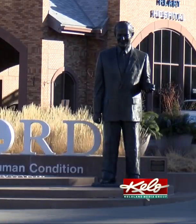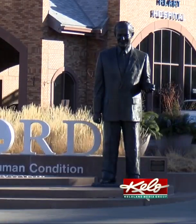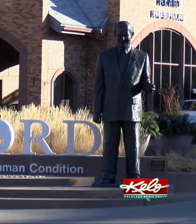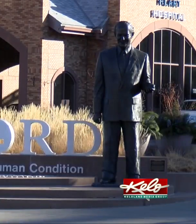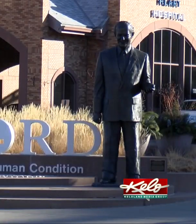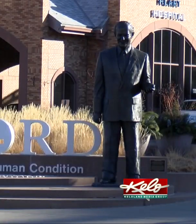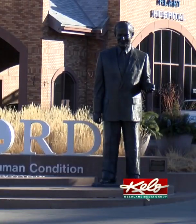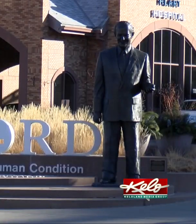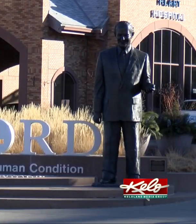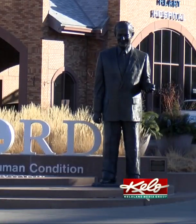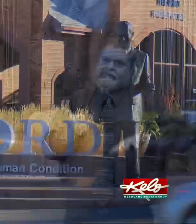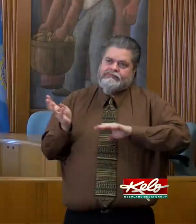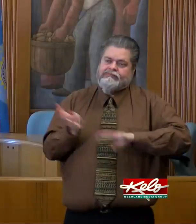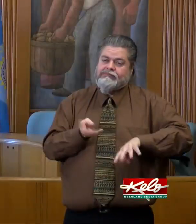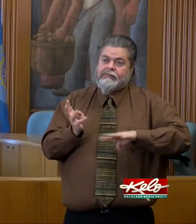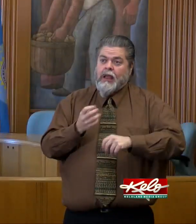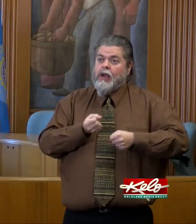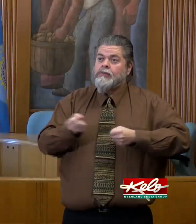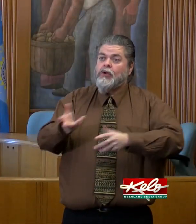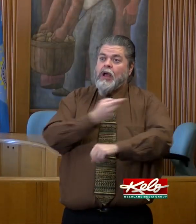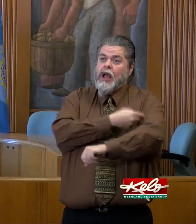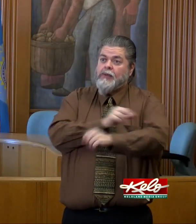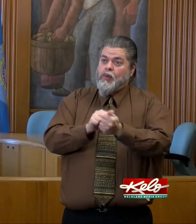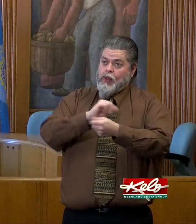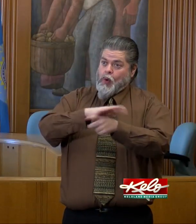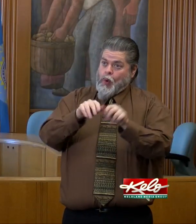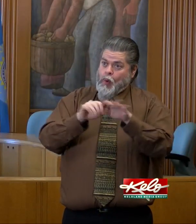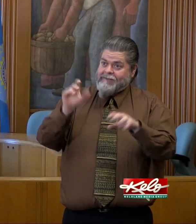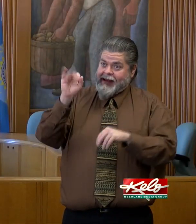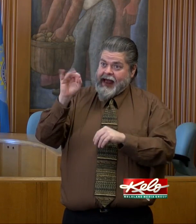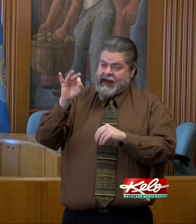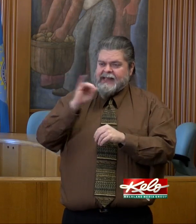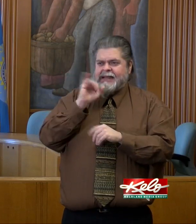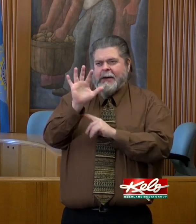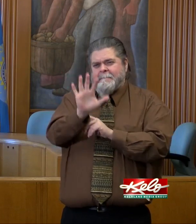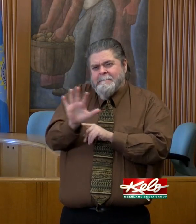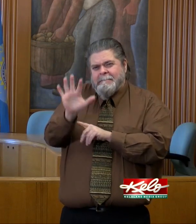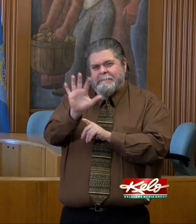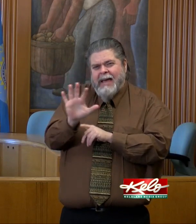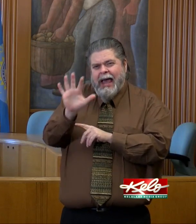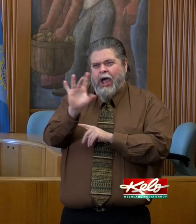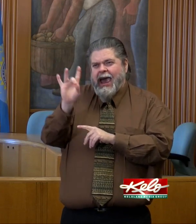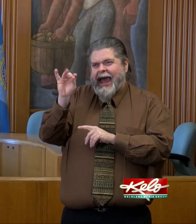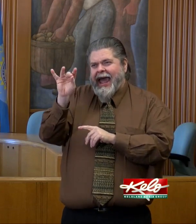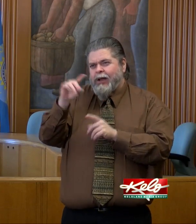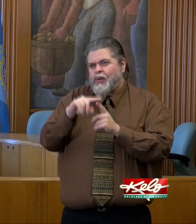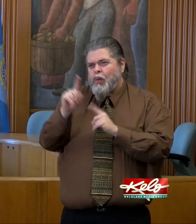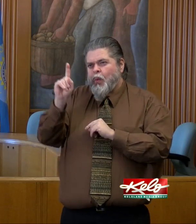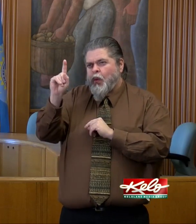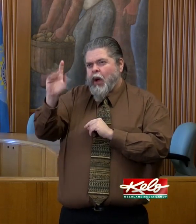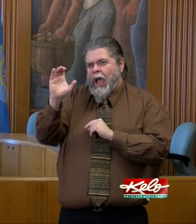HOWEVER, BOTH HOSPITALS SAY CAPACITY. "THE NUMBER OF PEOPLE HOSPITALIZED WITH COVID 19